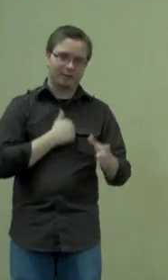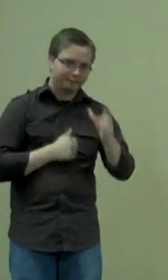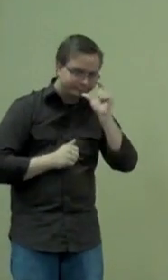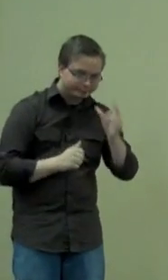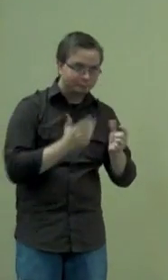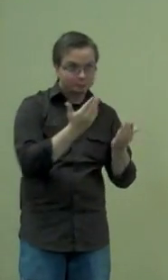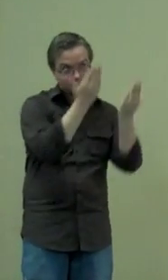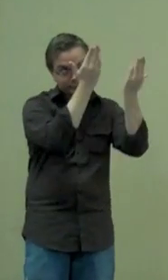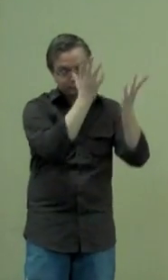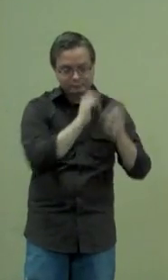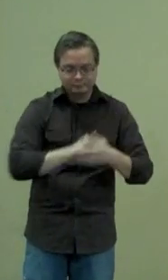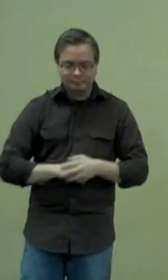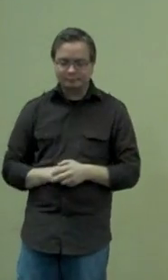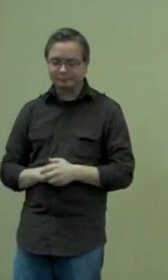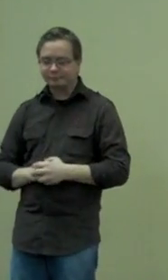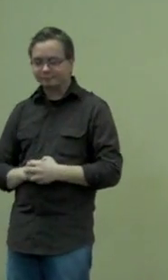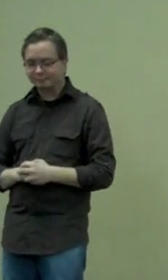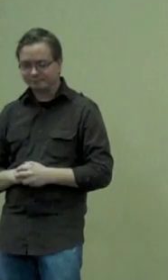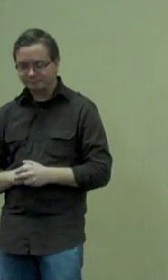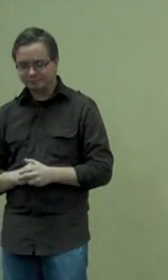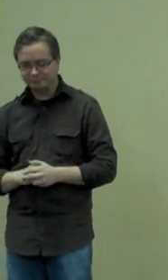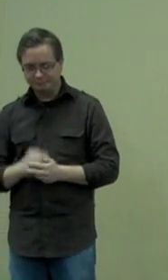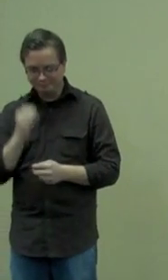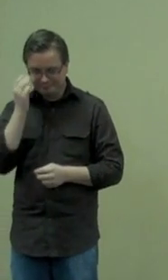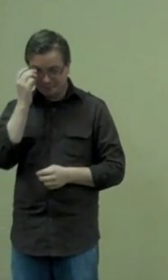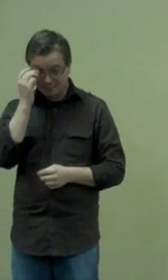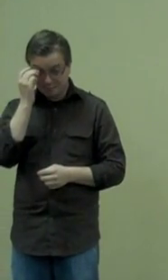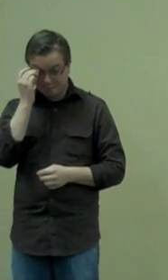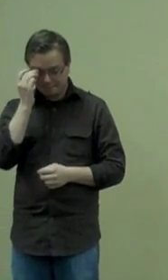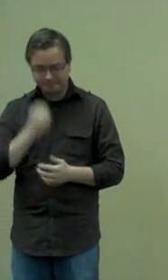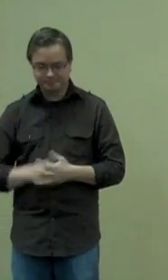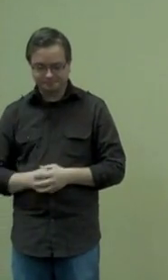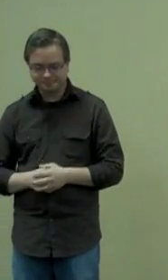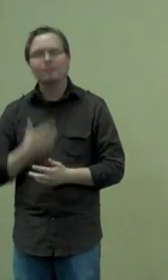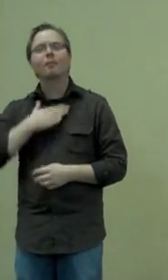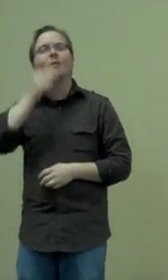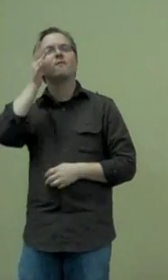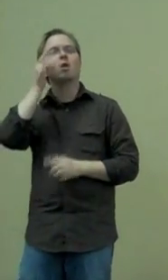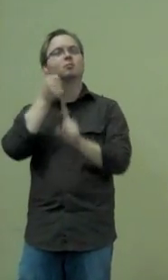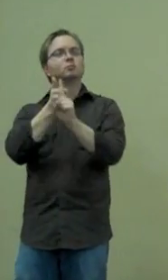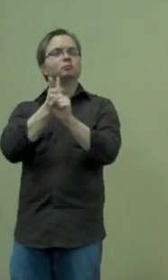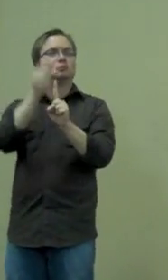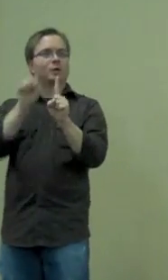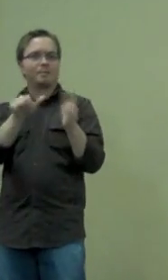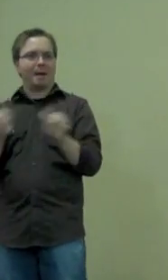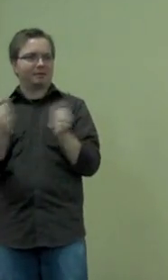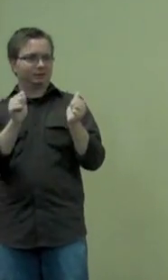My dad, he's a southern baptist minister as I mentioned earlier,